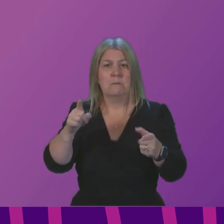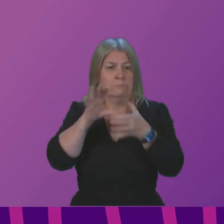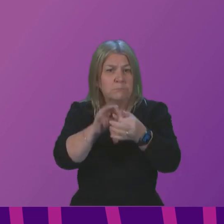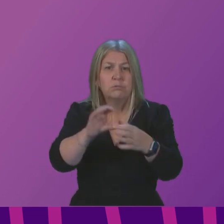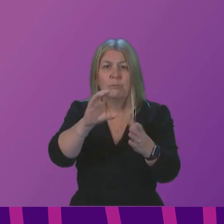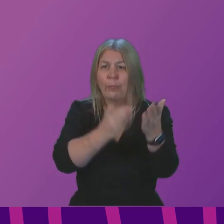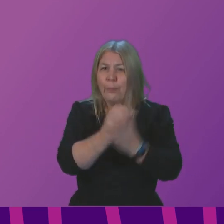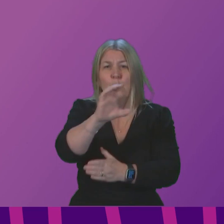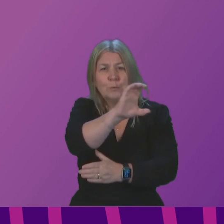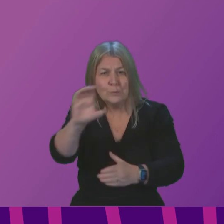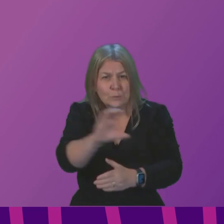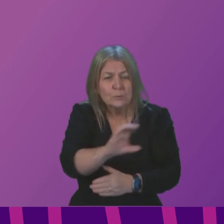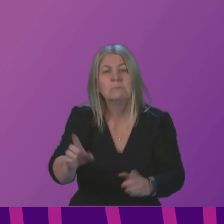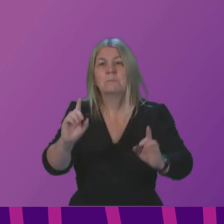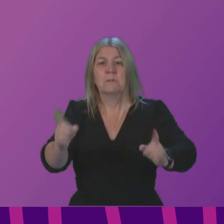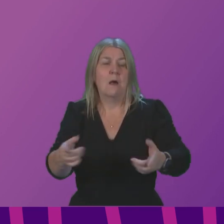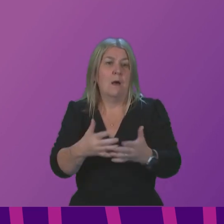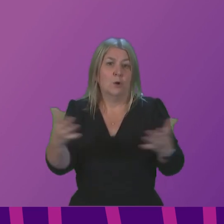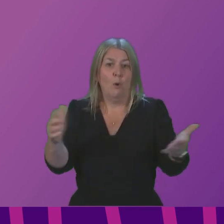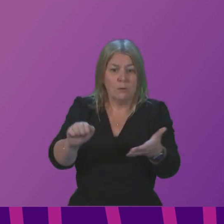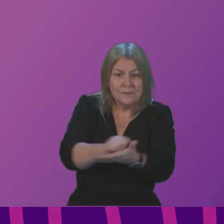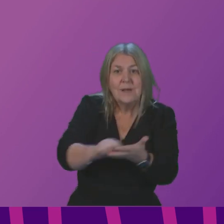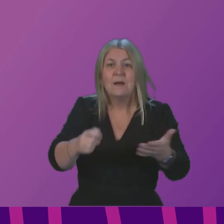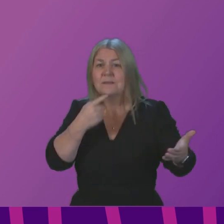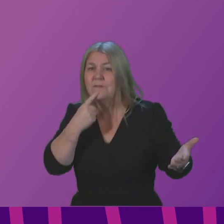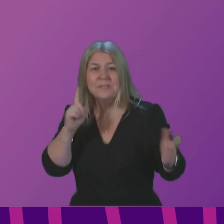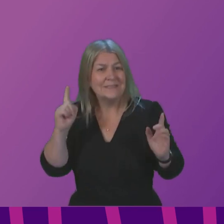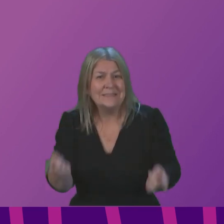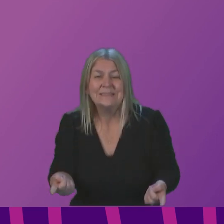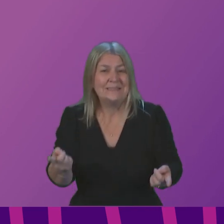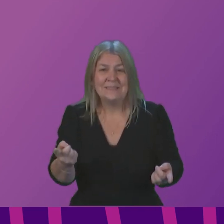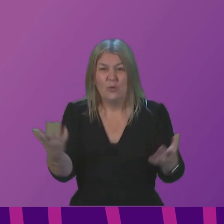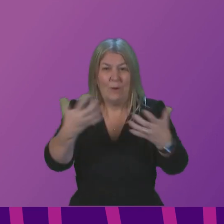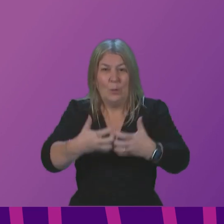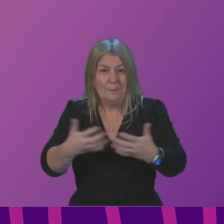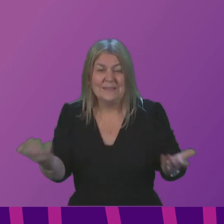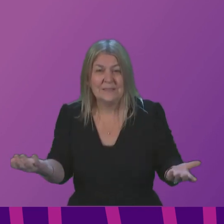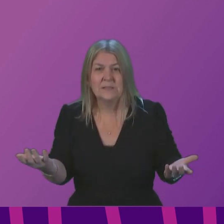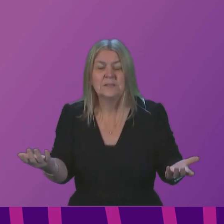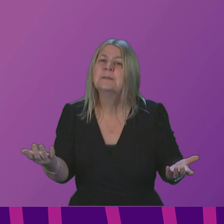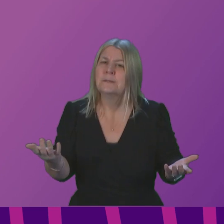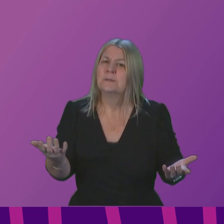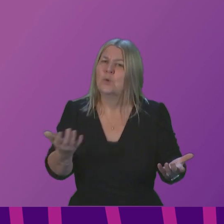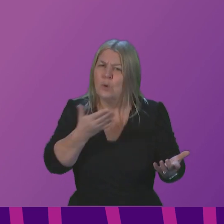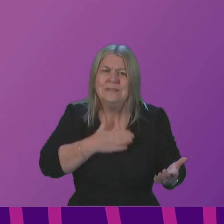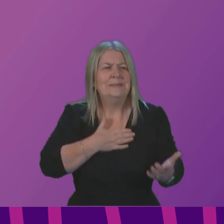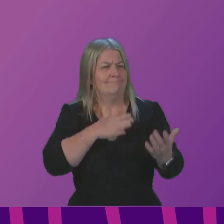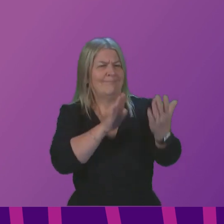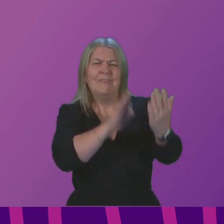Violence against women is sadly endemic in our society and, as the First Minister has recognised, levels of domestic abuse are rising alarmingly. However, it can be impractical